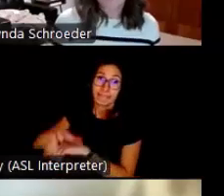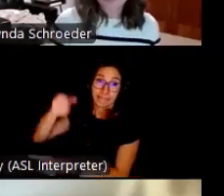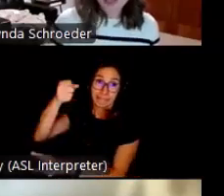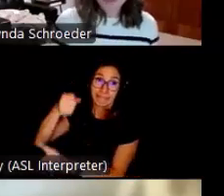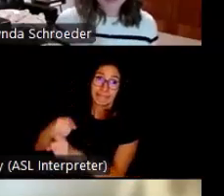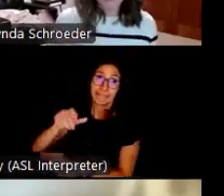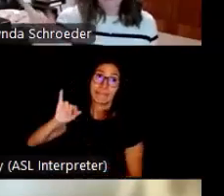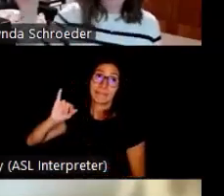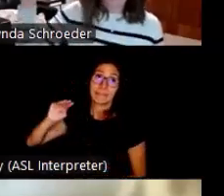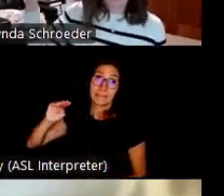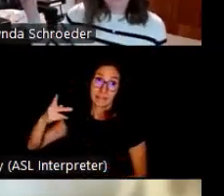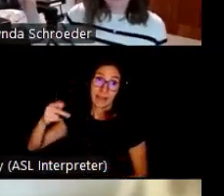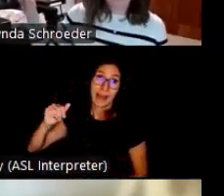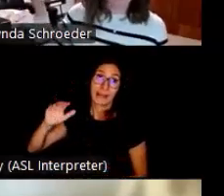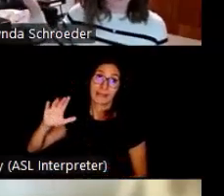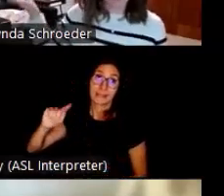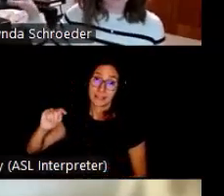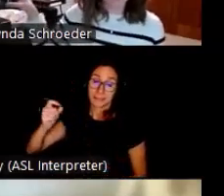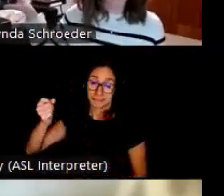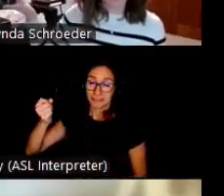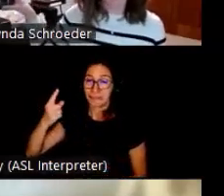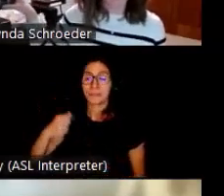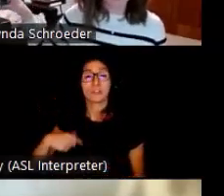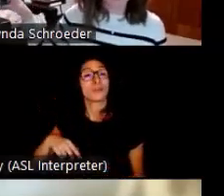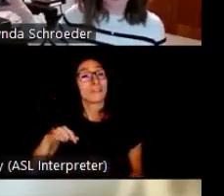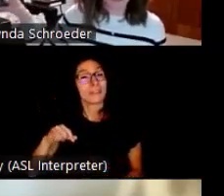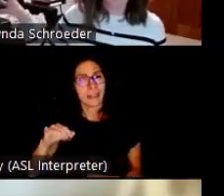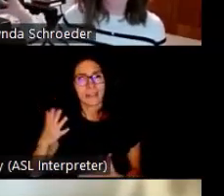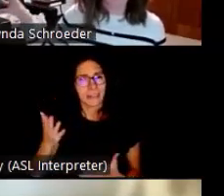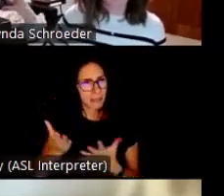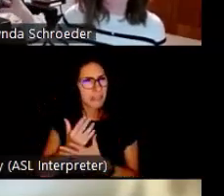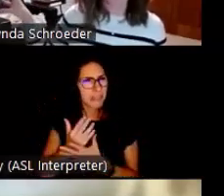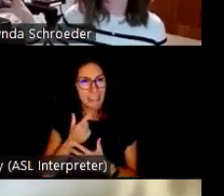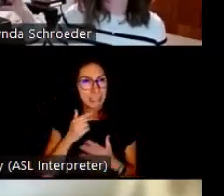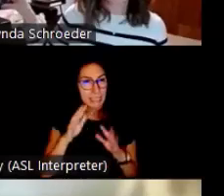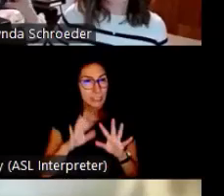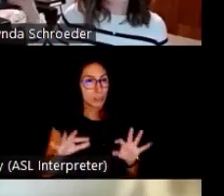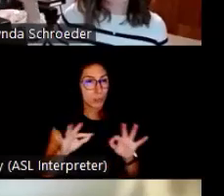because I know at the very beginning, I said, know your resources, know what you have for time.